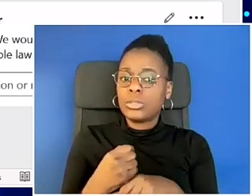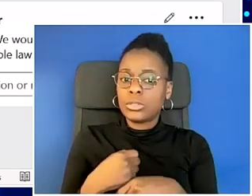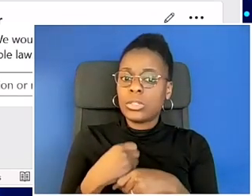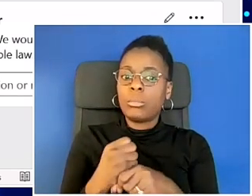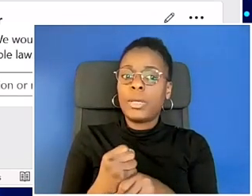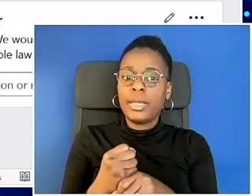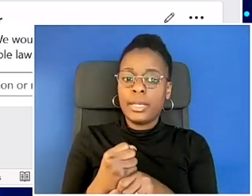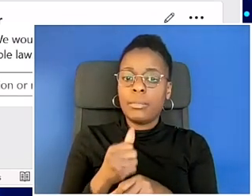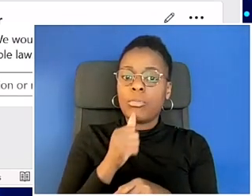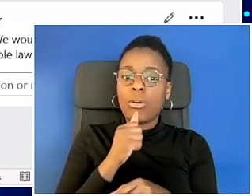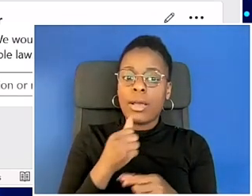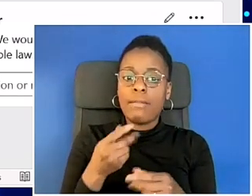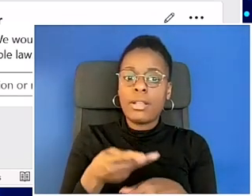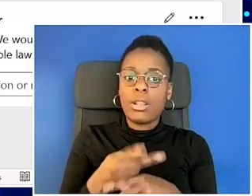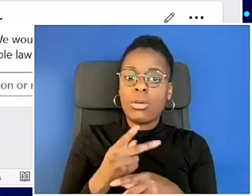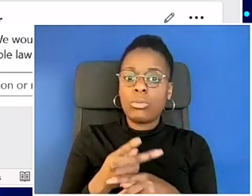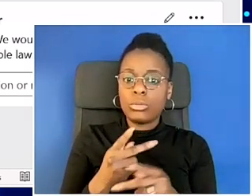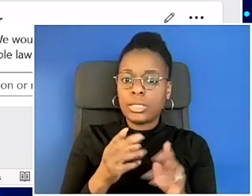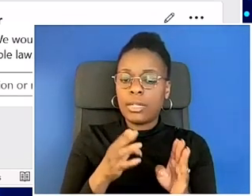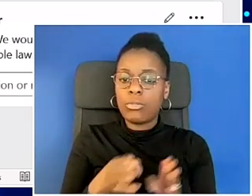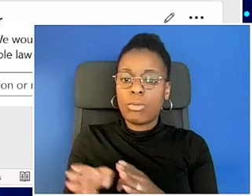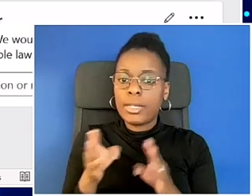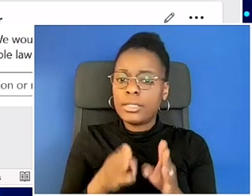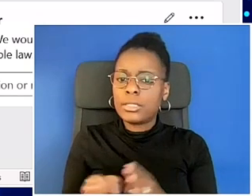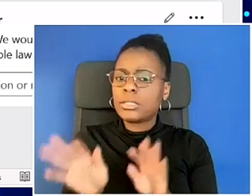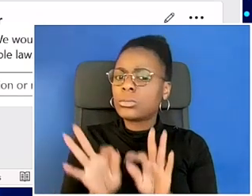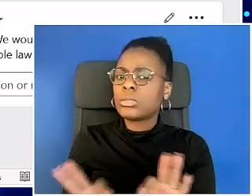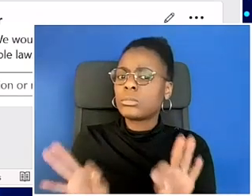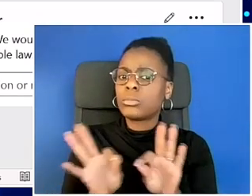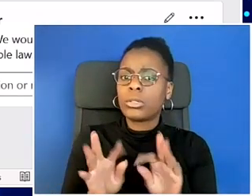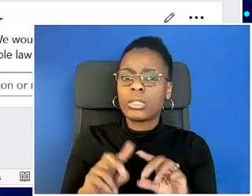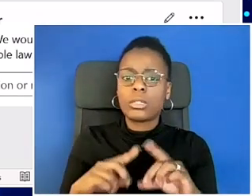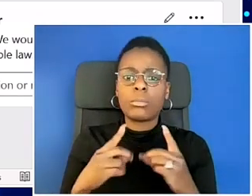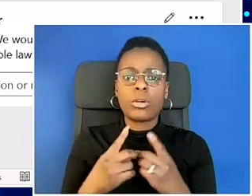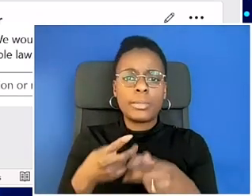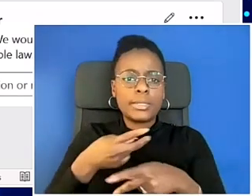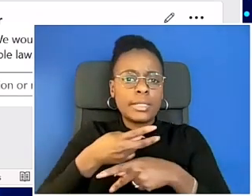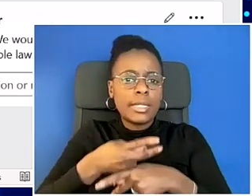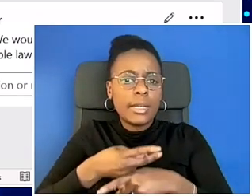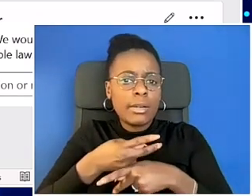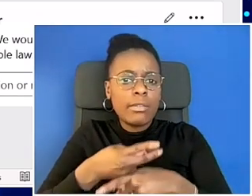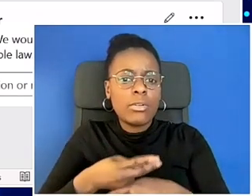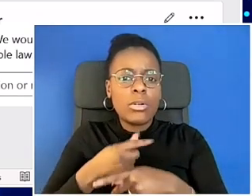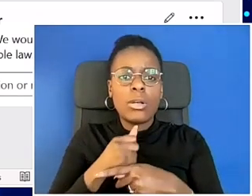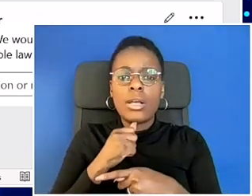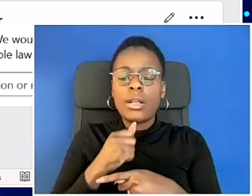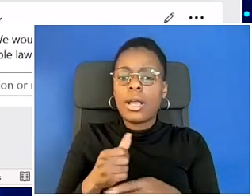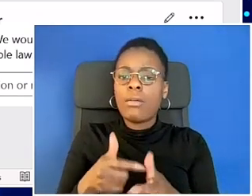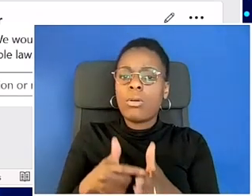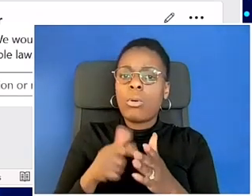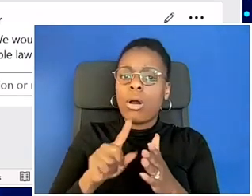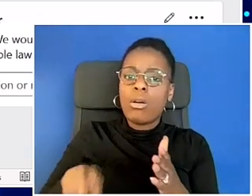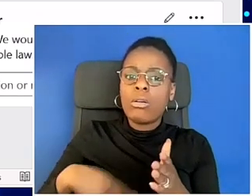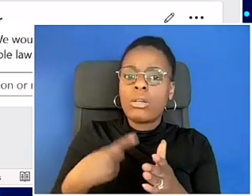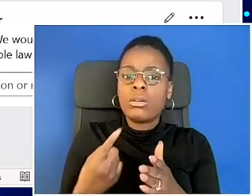So I think the Department needs to be really careful about going down the path of just requiring only compliance with general purpose laws.